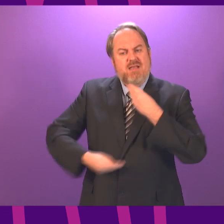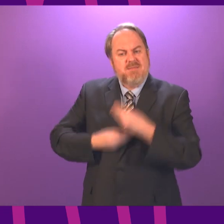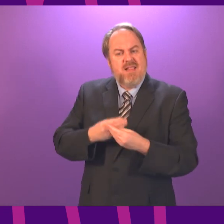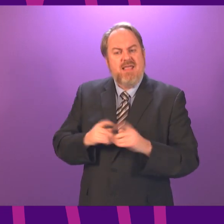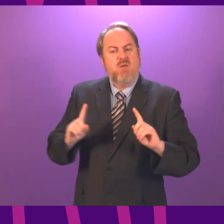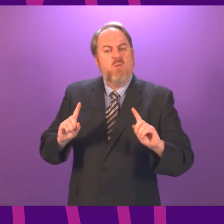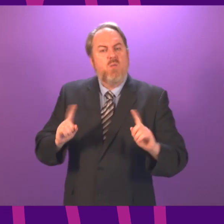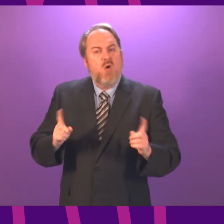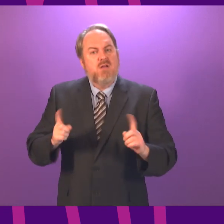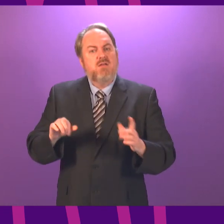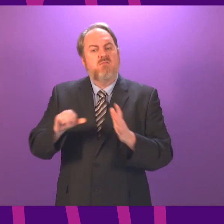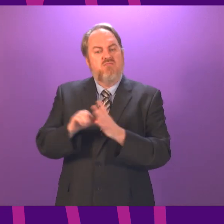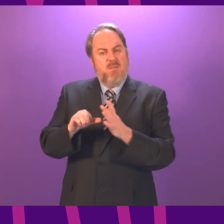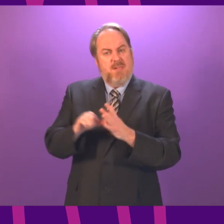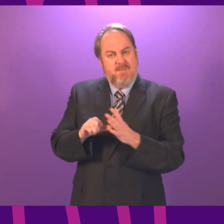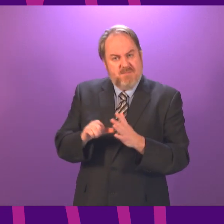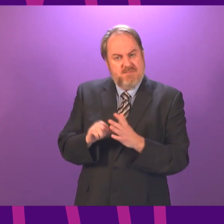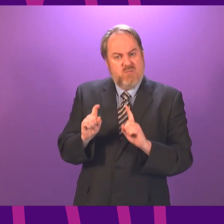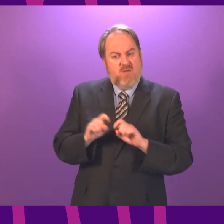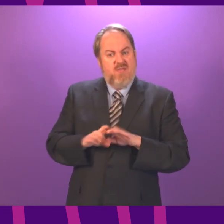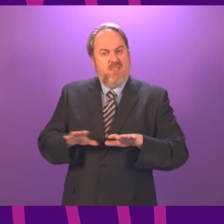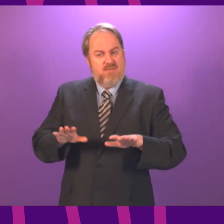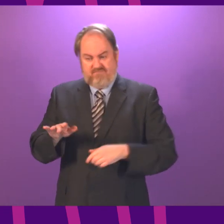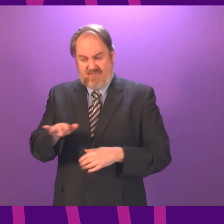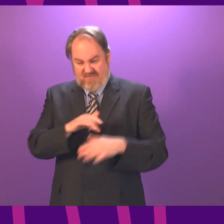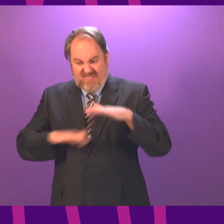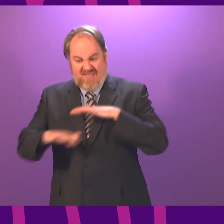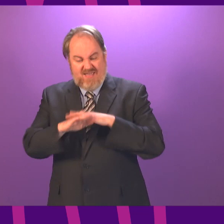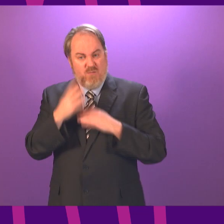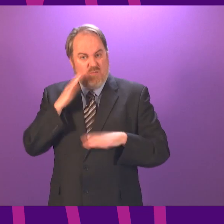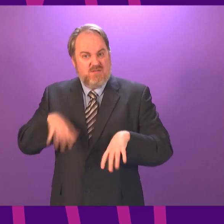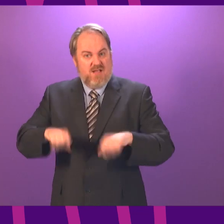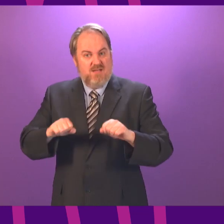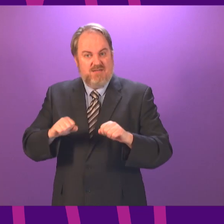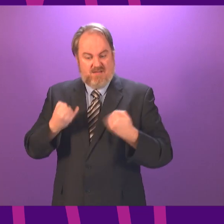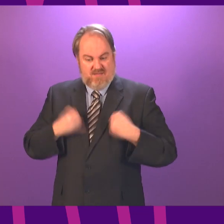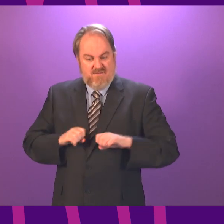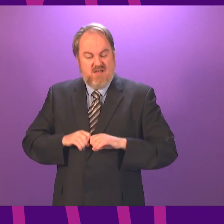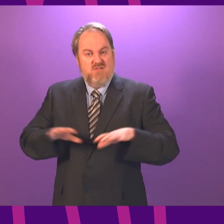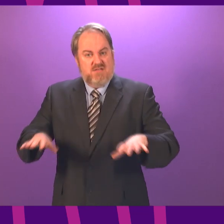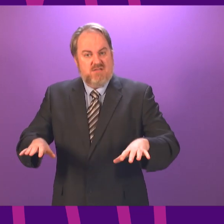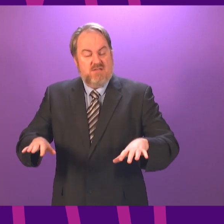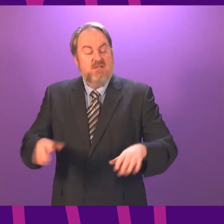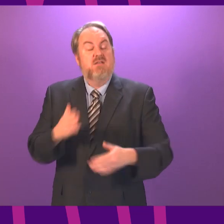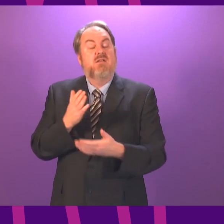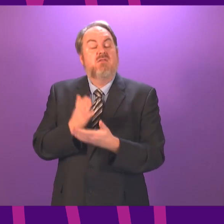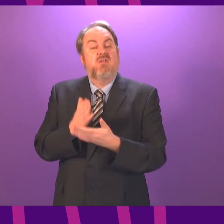Davidson said they were; the issues were to do with distribution, making sure that we had the right types of PPE and then building the domestic supply chain. I know that that